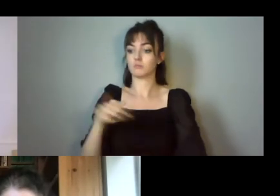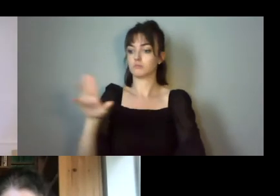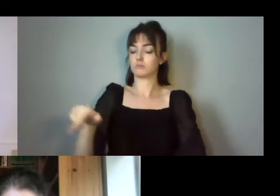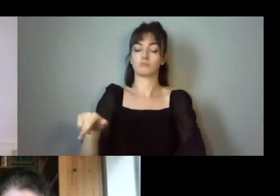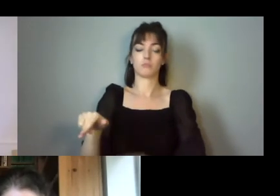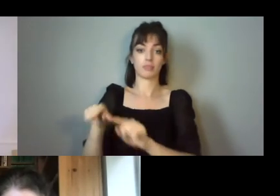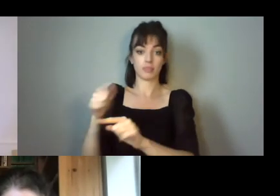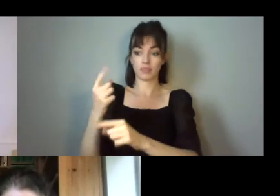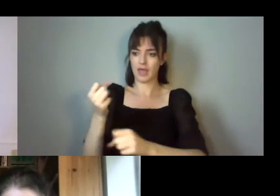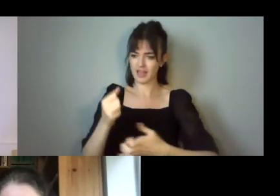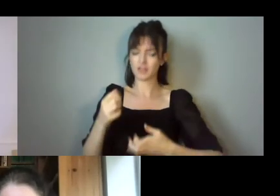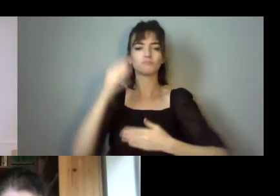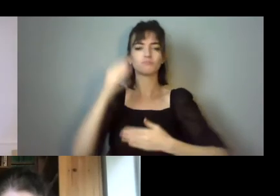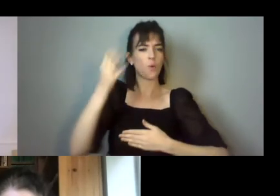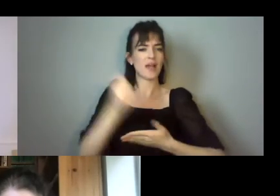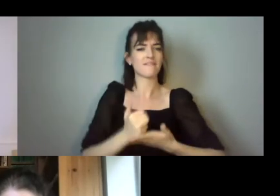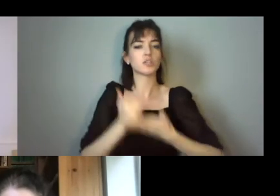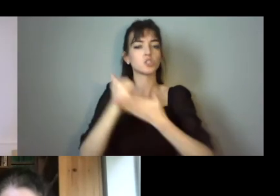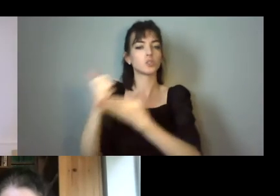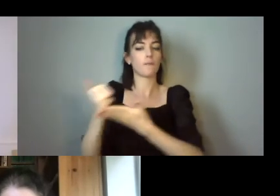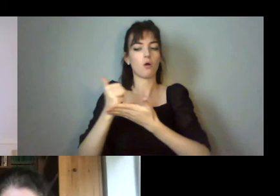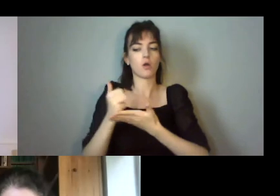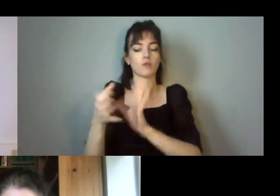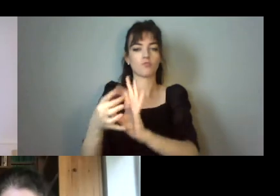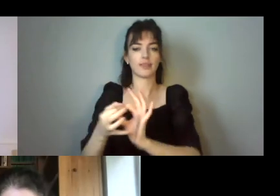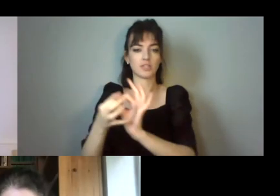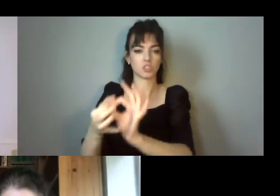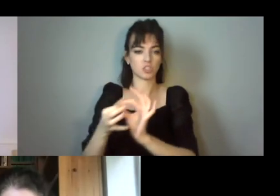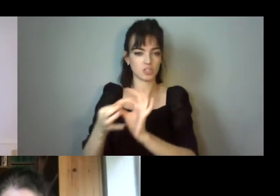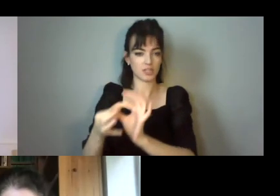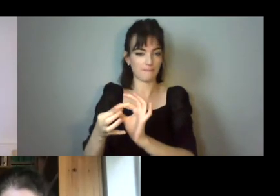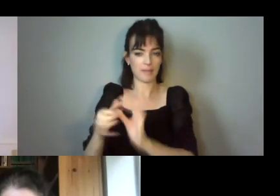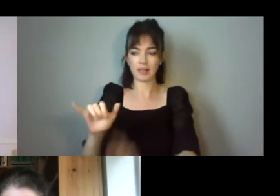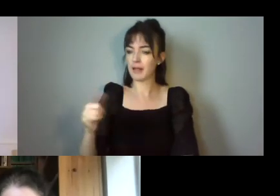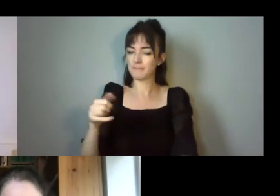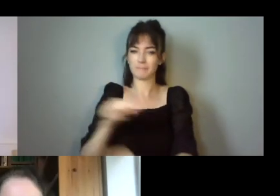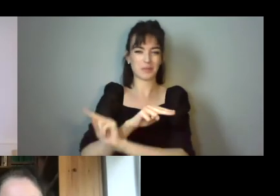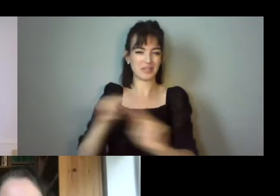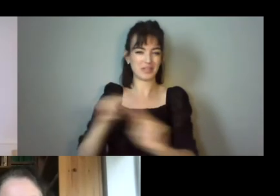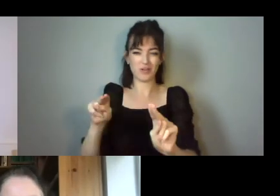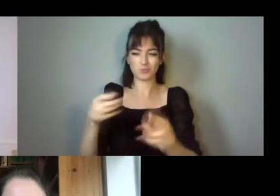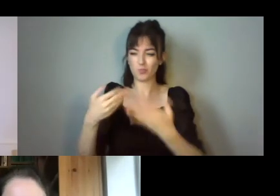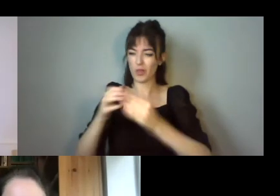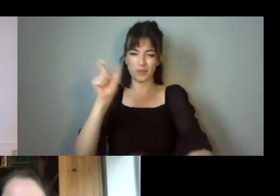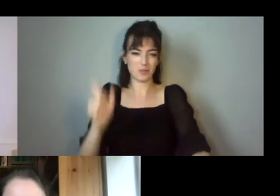relationship that may not respond to what a person actually wants. But the person actually have the